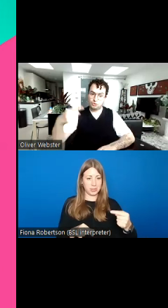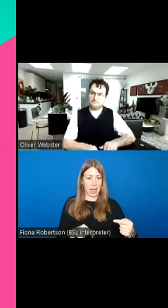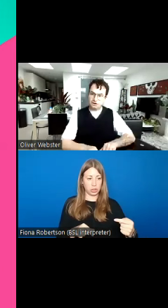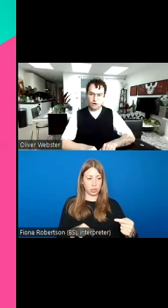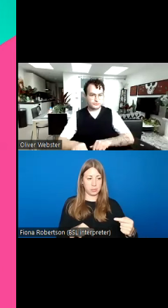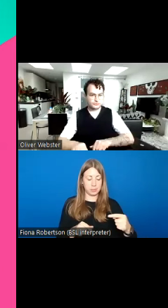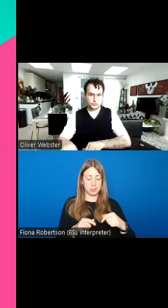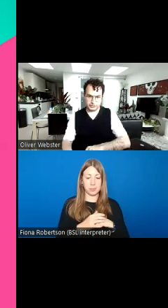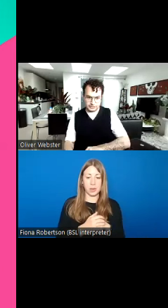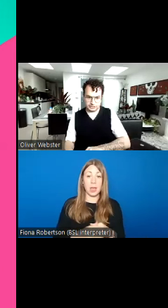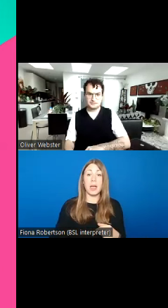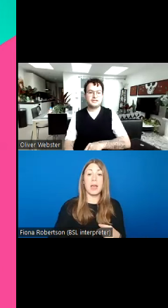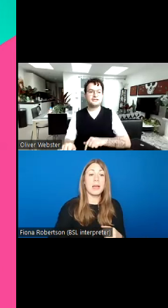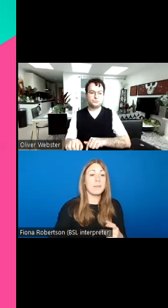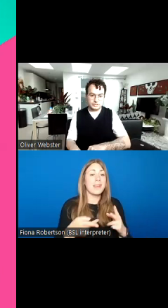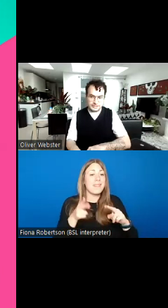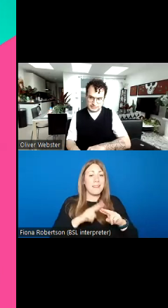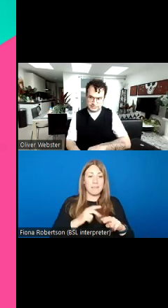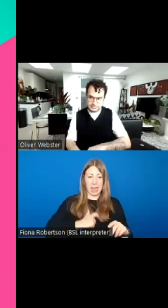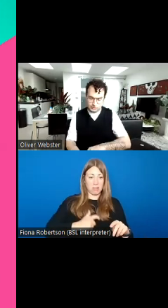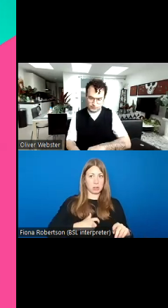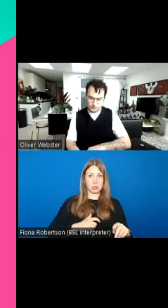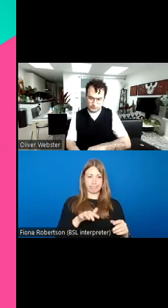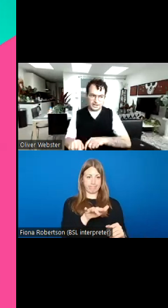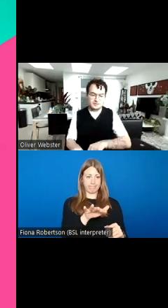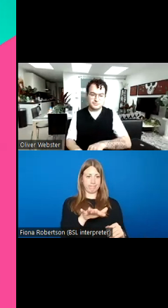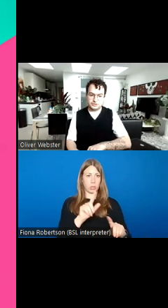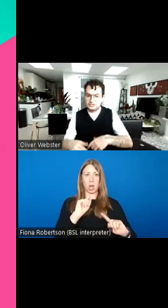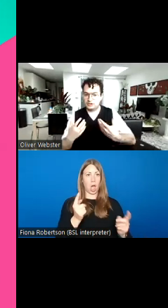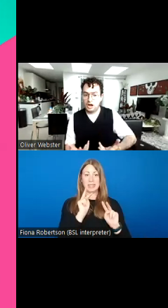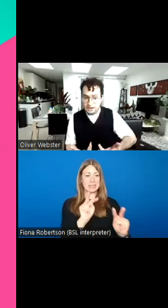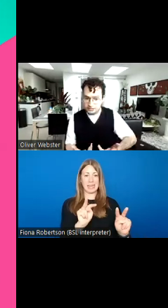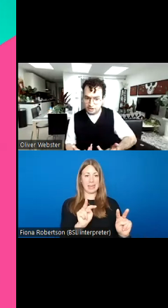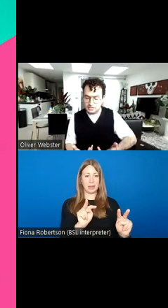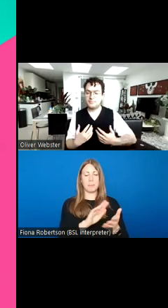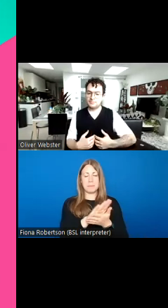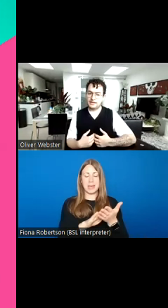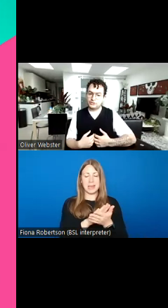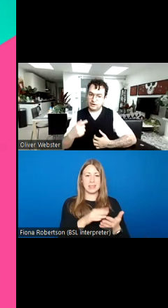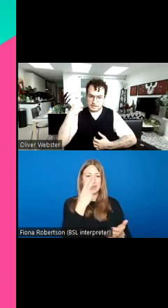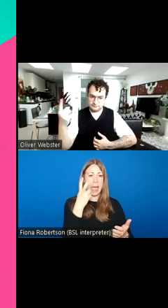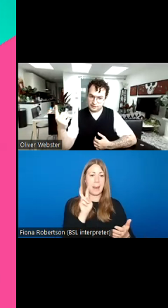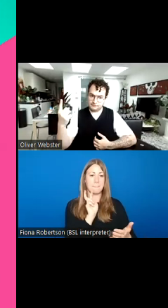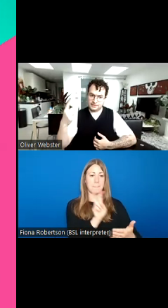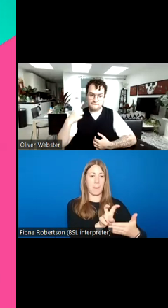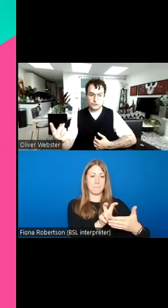However, if they're off-screen, then you would need to name them. This is because a hearing person might be able to identify by their voice